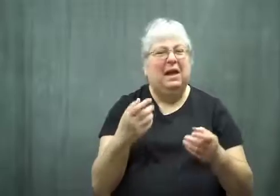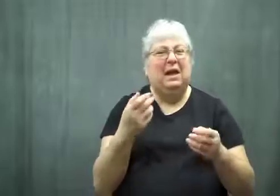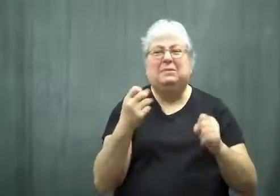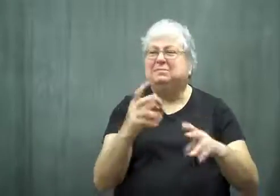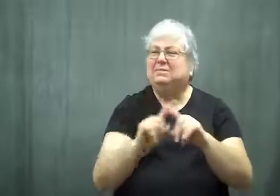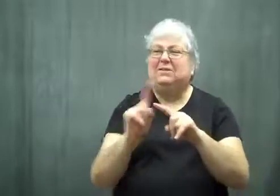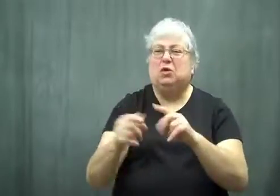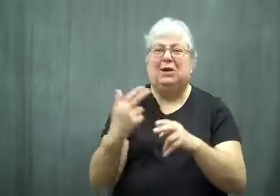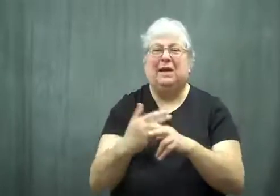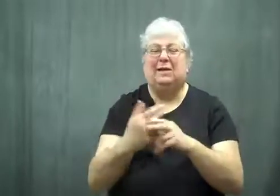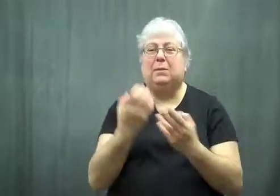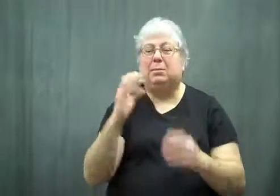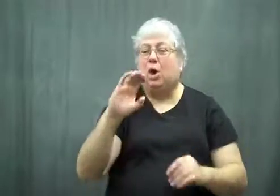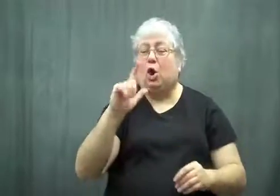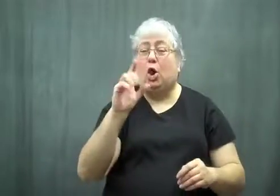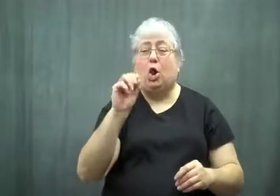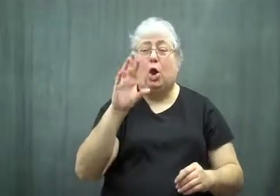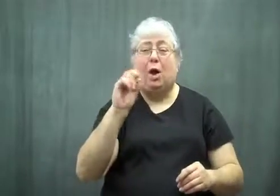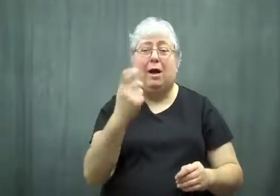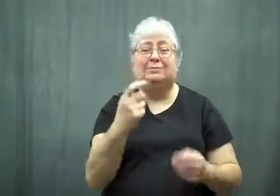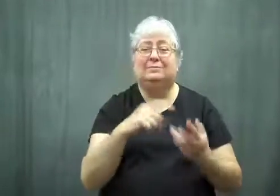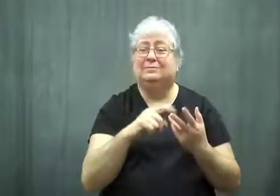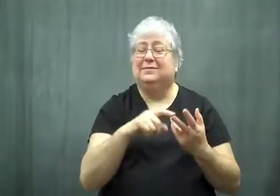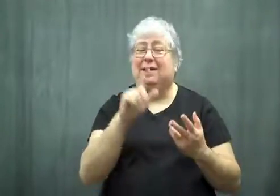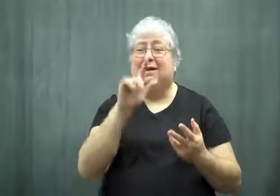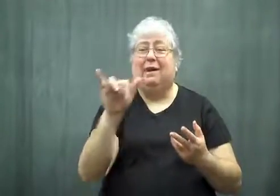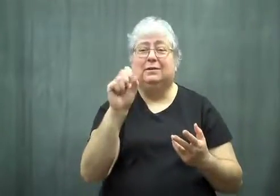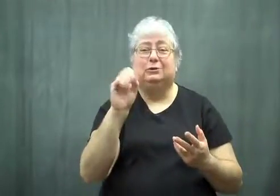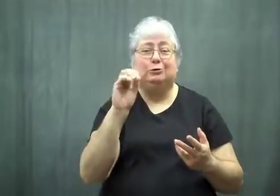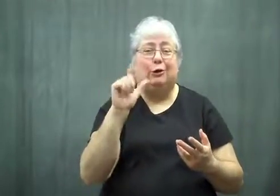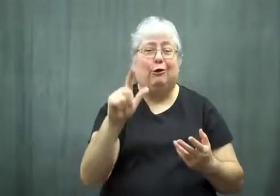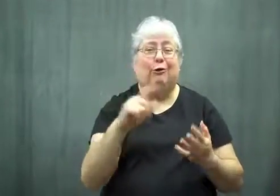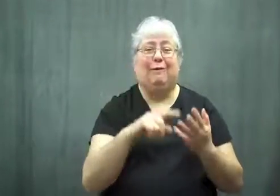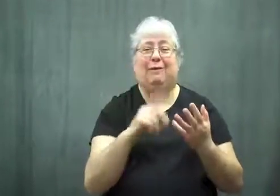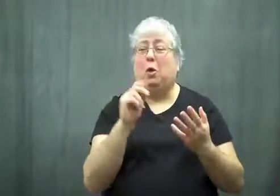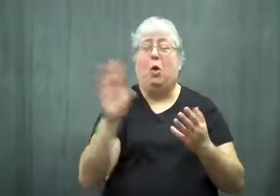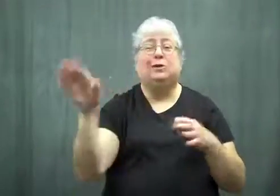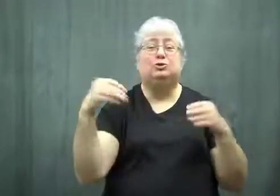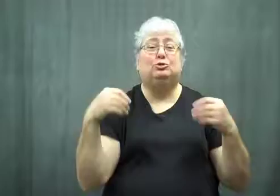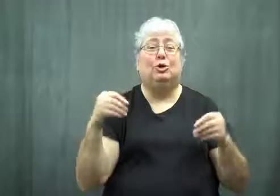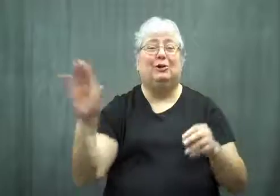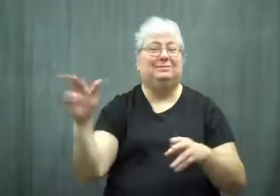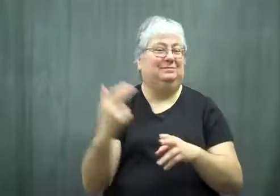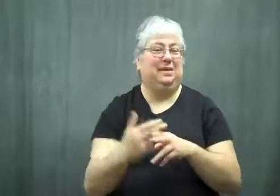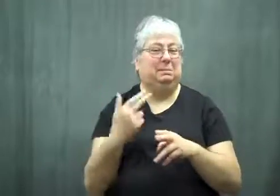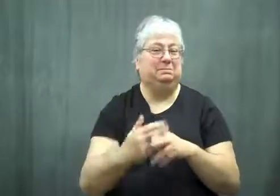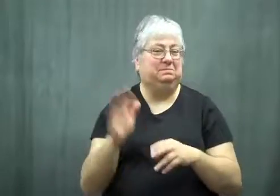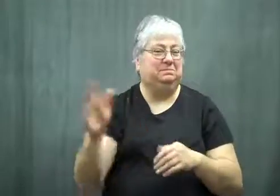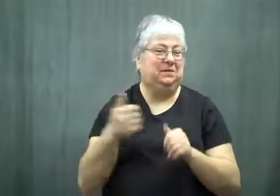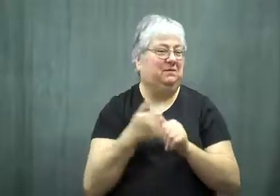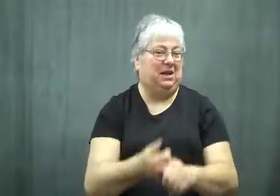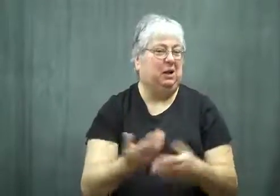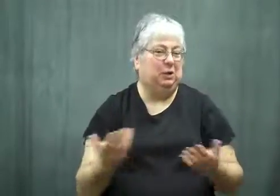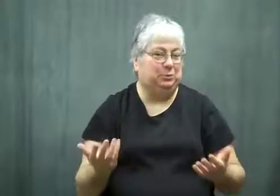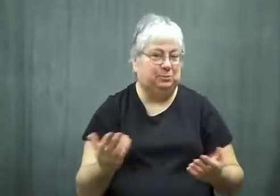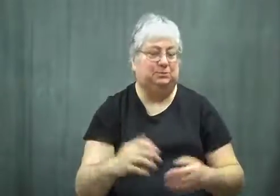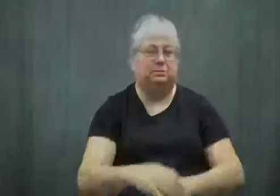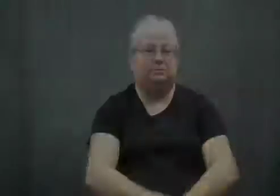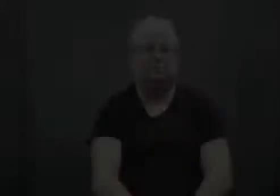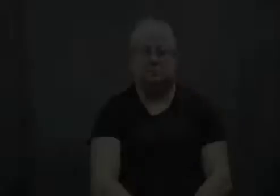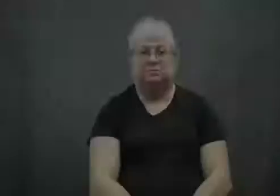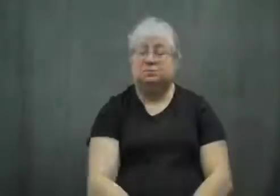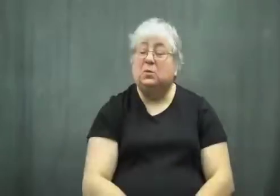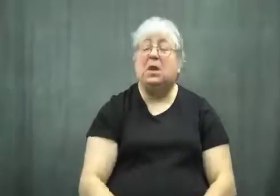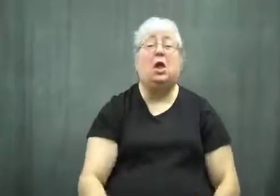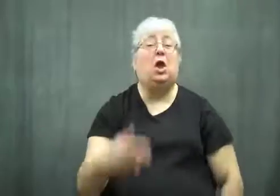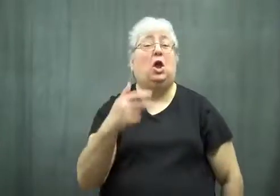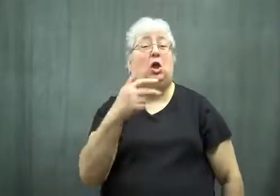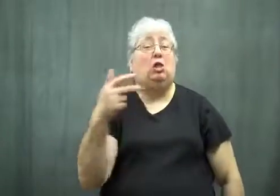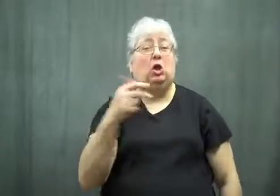There are different brands like Clorox, Lysol, or the store brand ones.